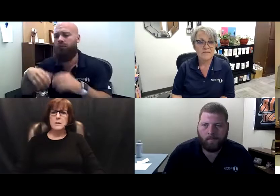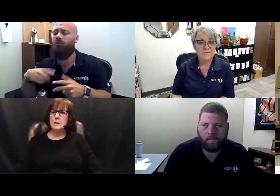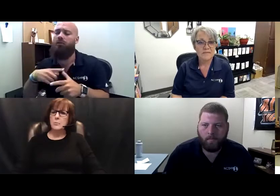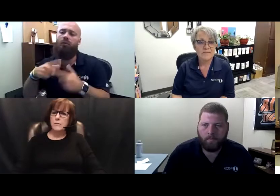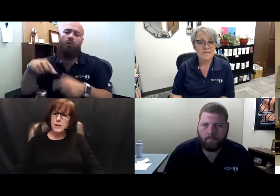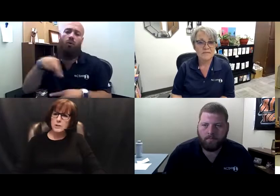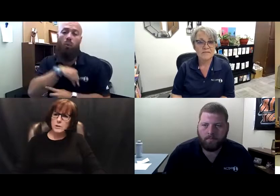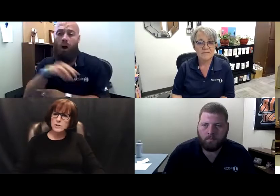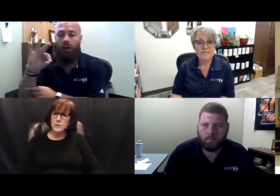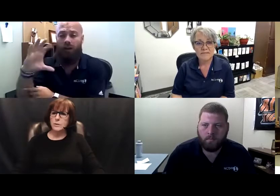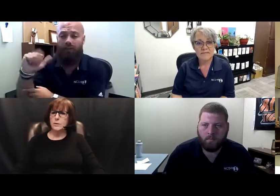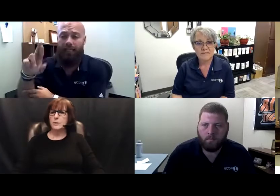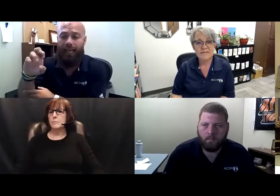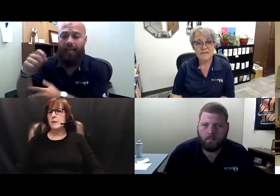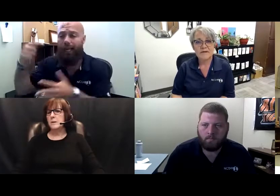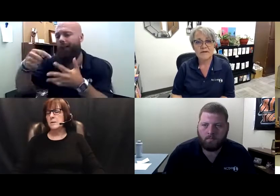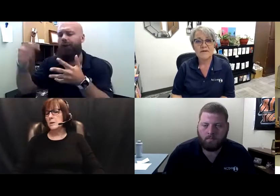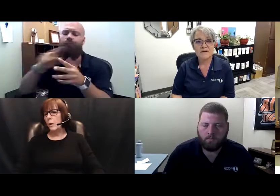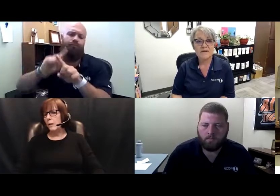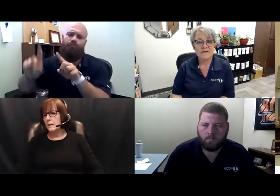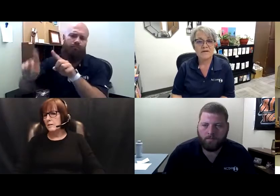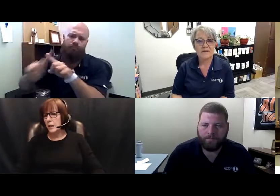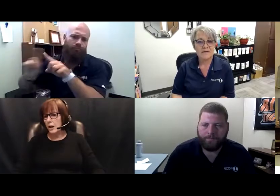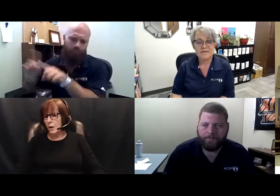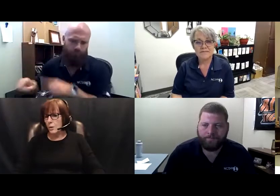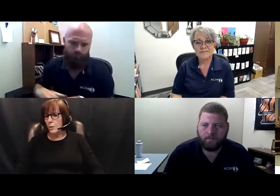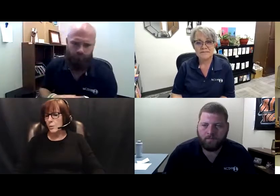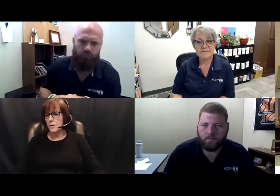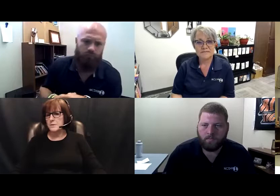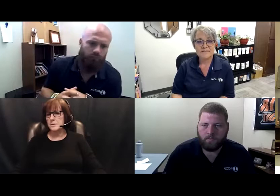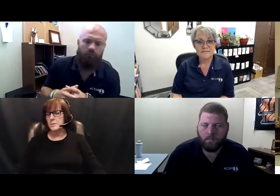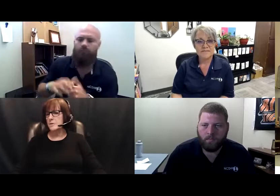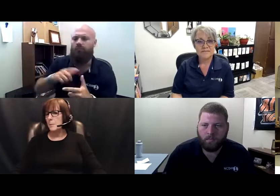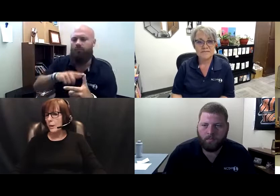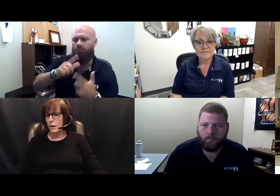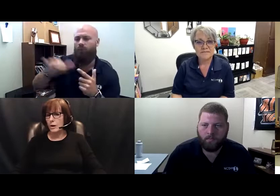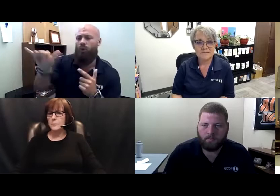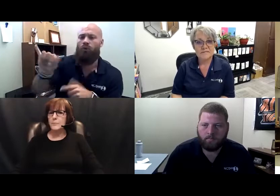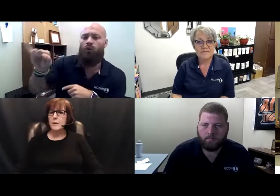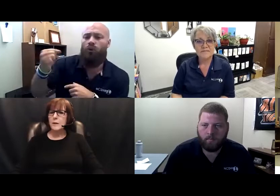didn't provide you an interpreter maybe the quality of care was subpar.